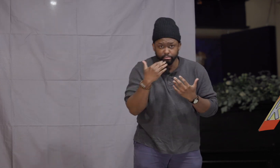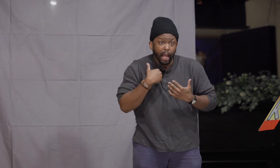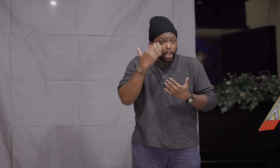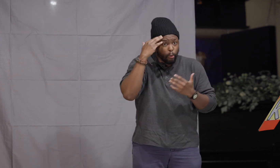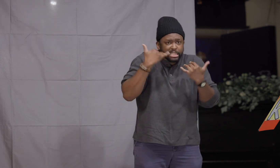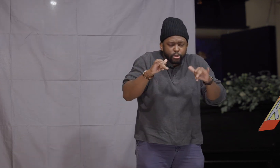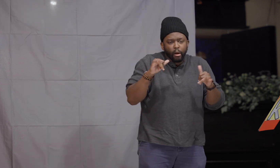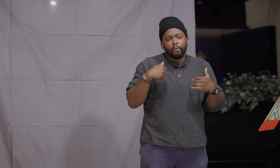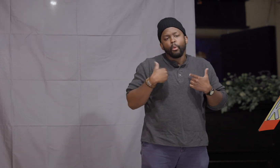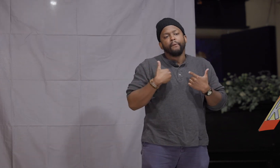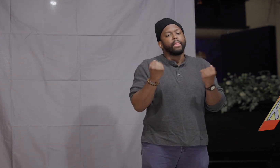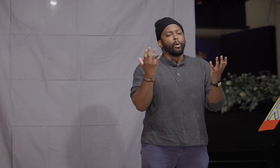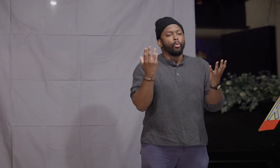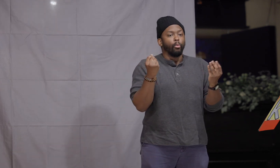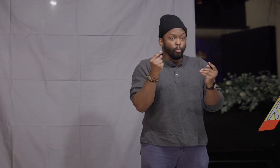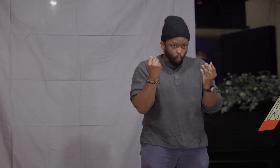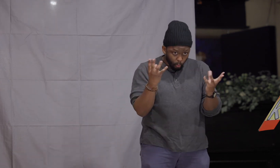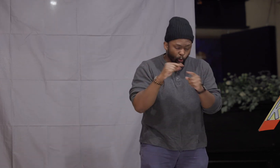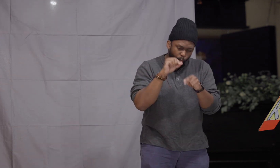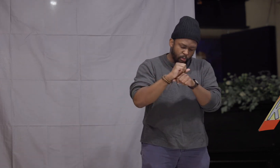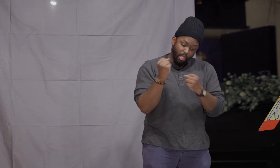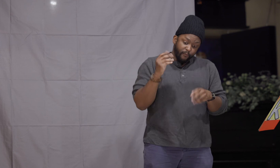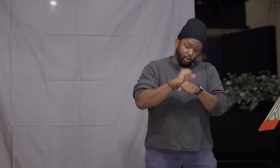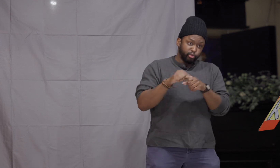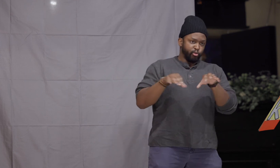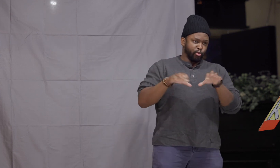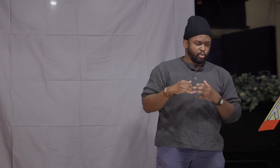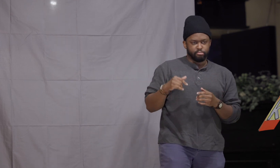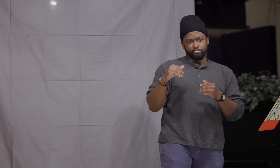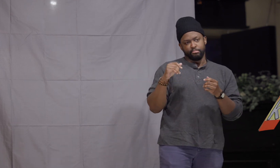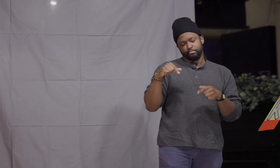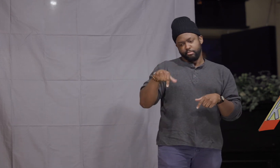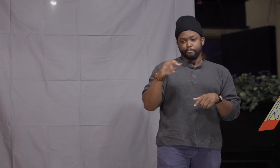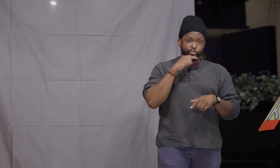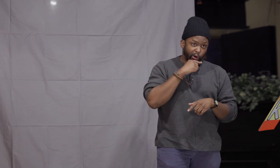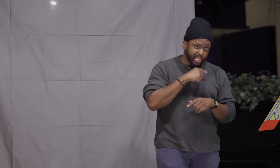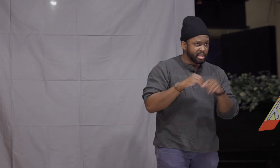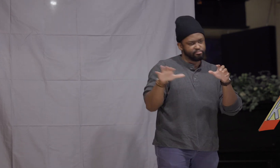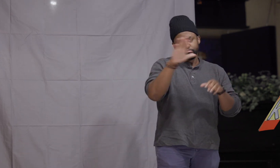so we can learn from each other. We have a lot of work to do here in Milwaukee